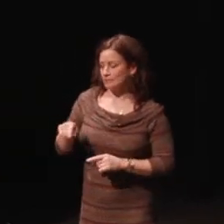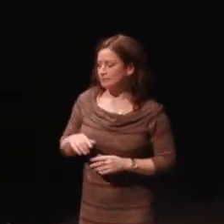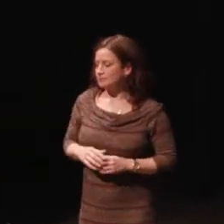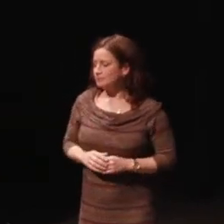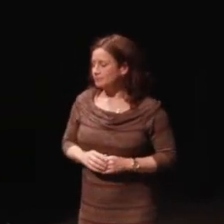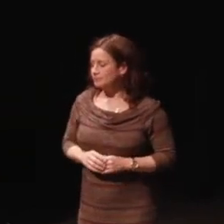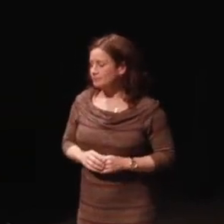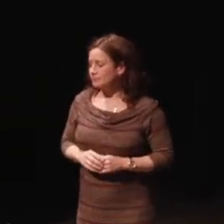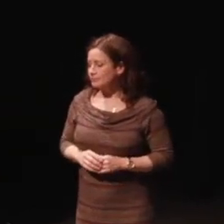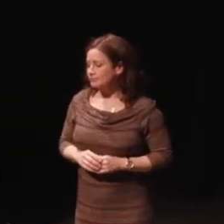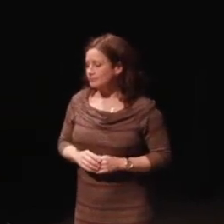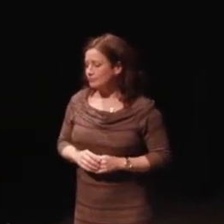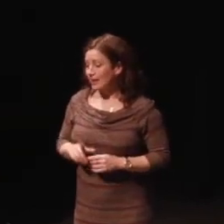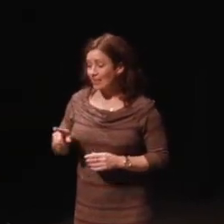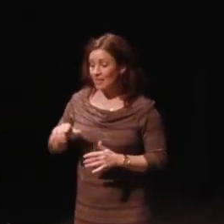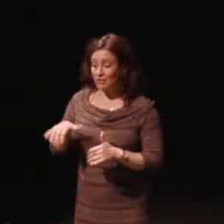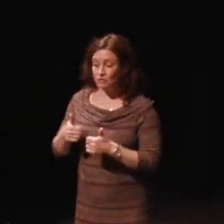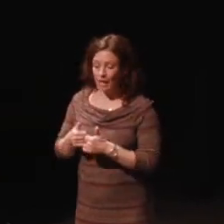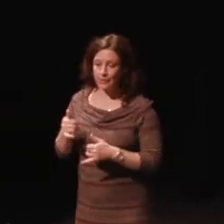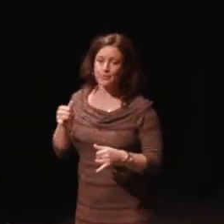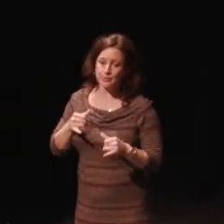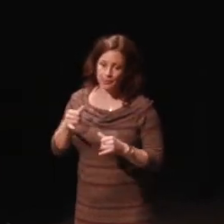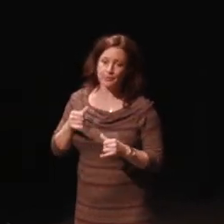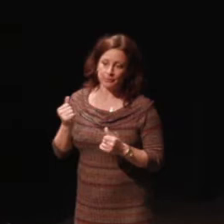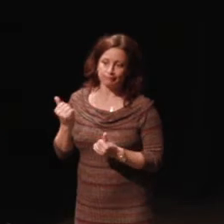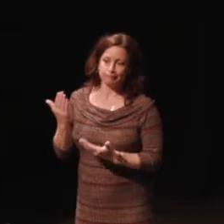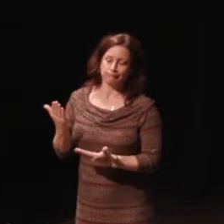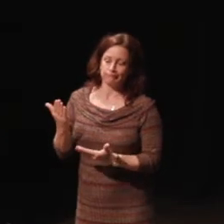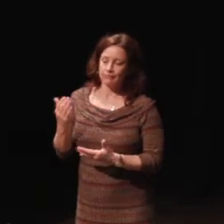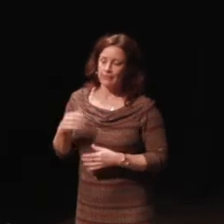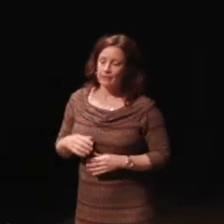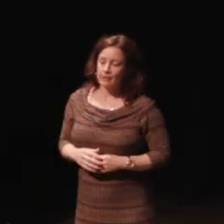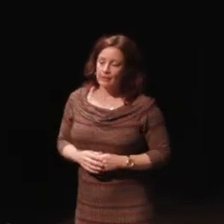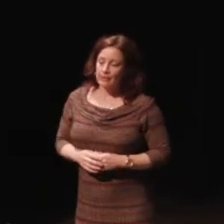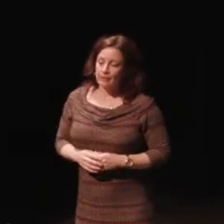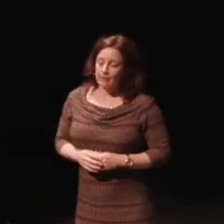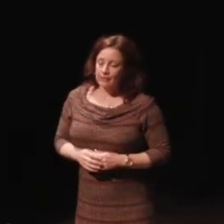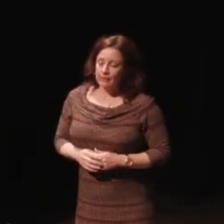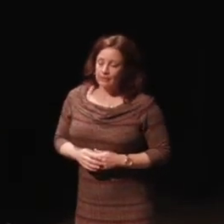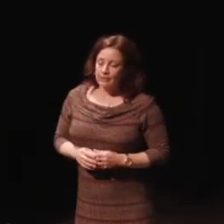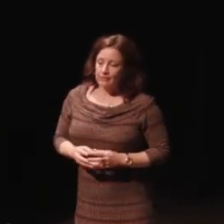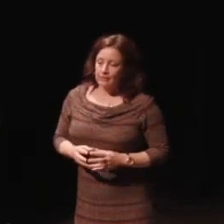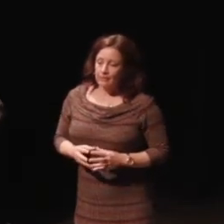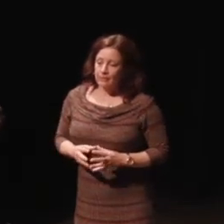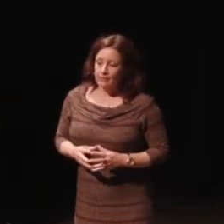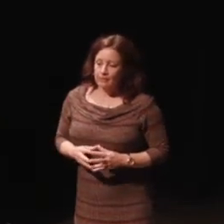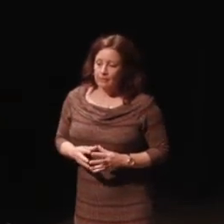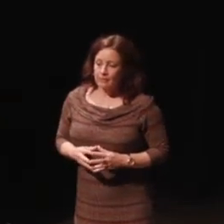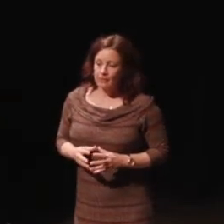It's proving to be a bit of a challenge, but what that's taught